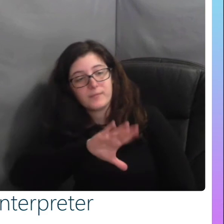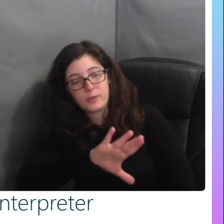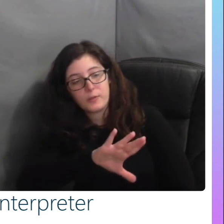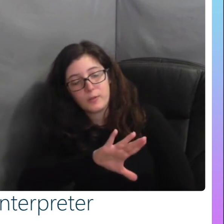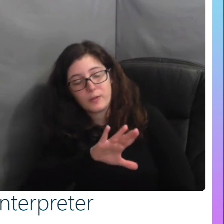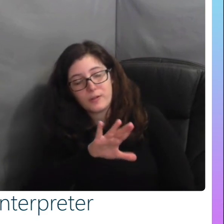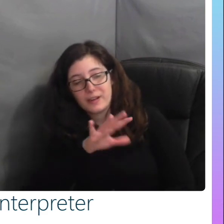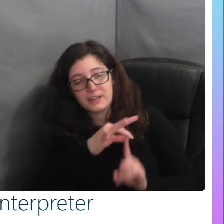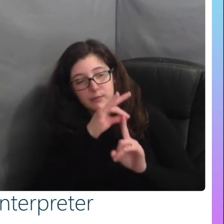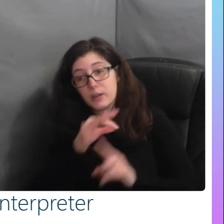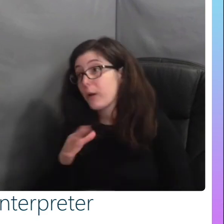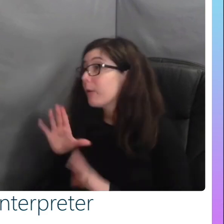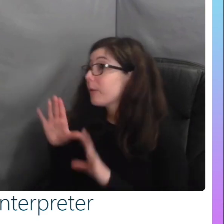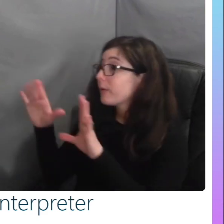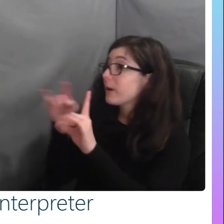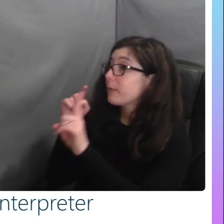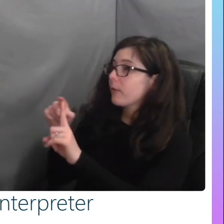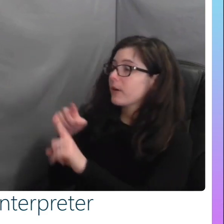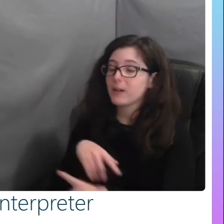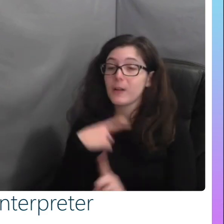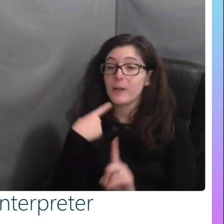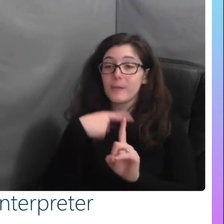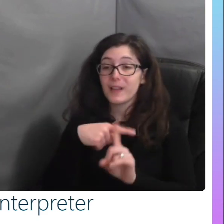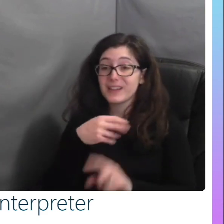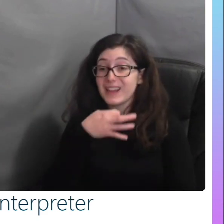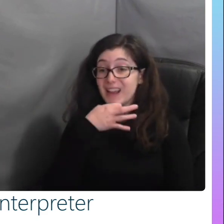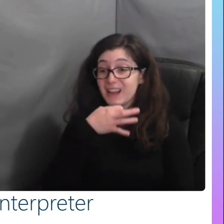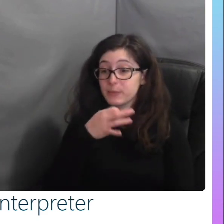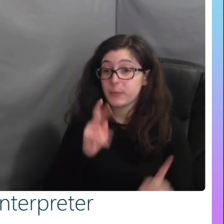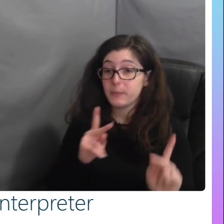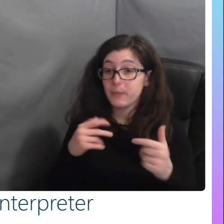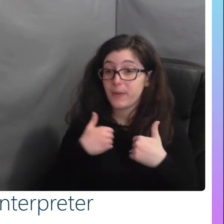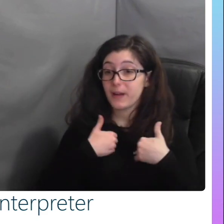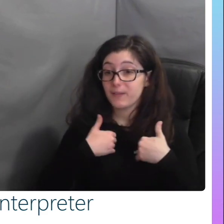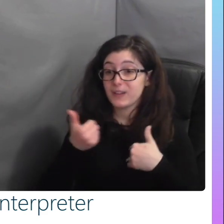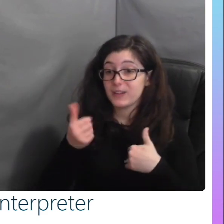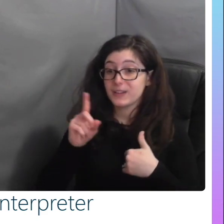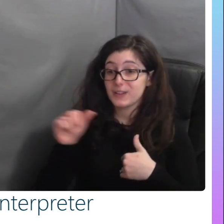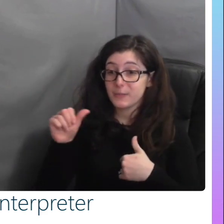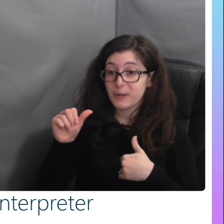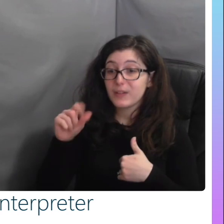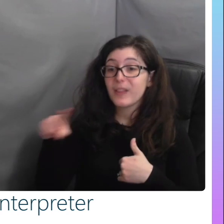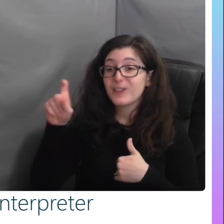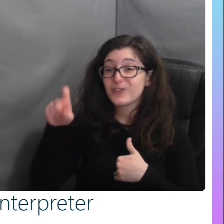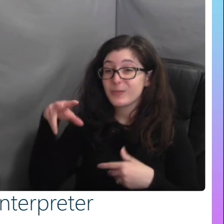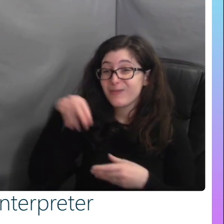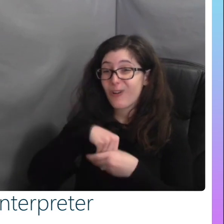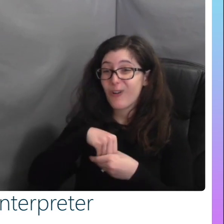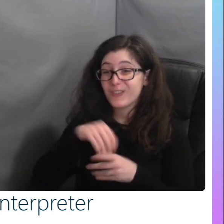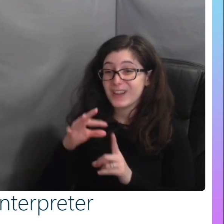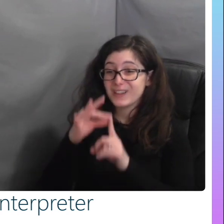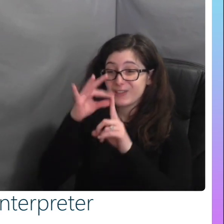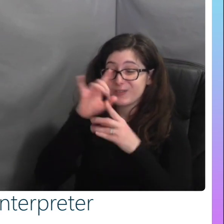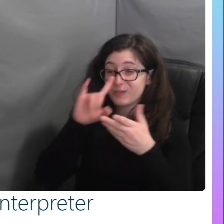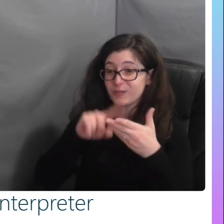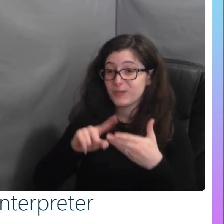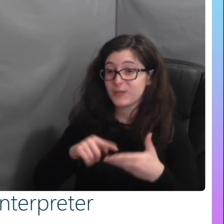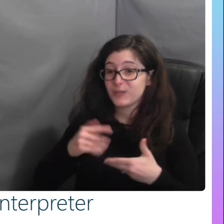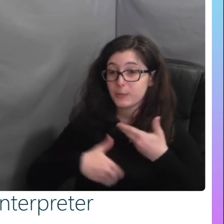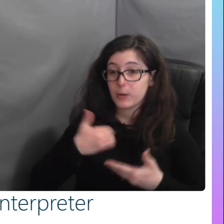Experts and people with disabilities in the exception review process, so it's not just one person,